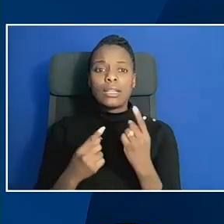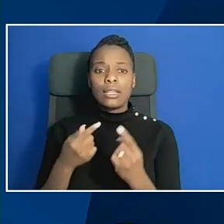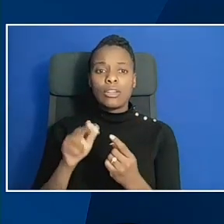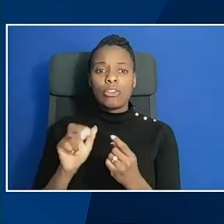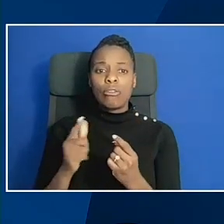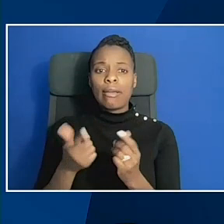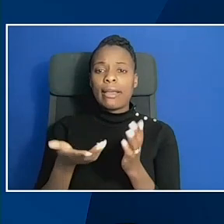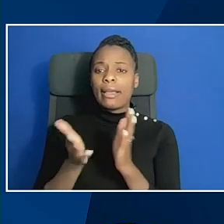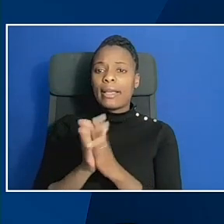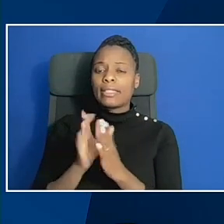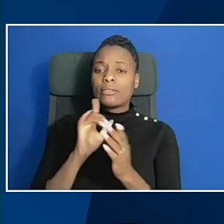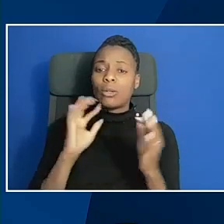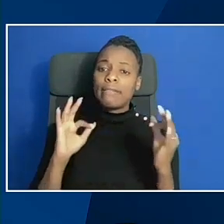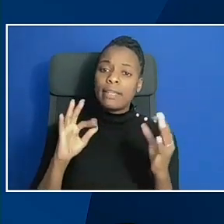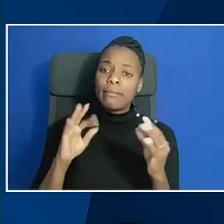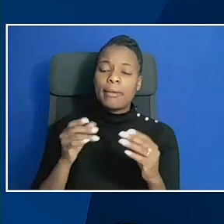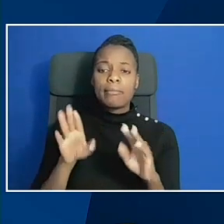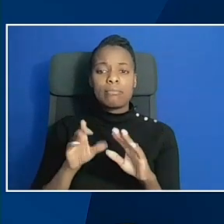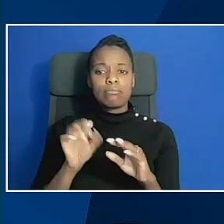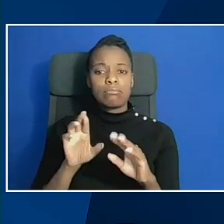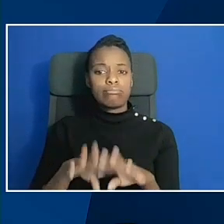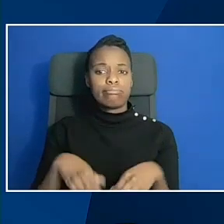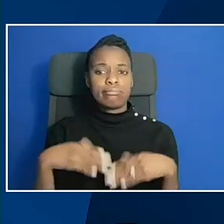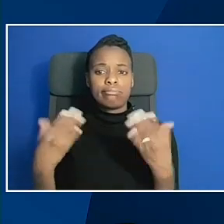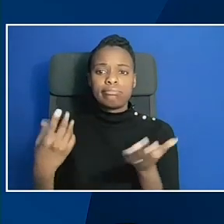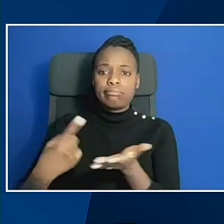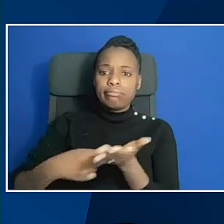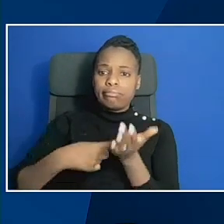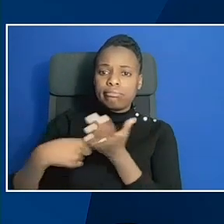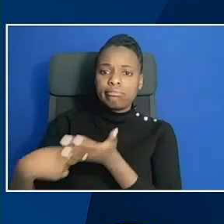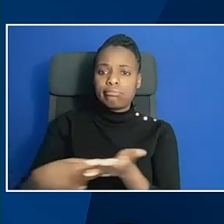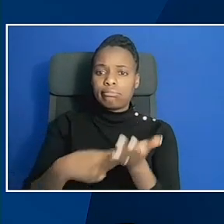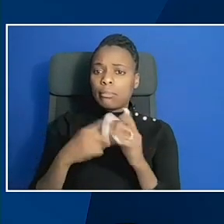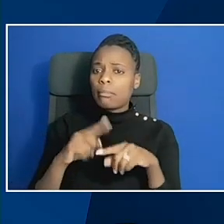that's an open conversation. But I would like to better understand, I guess, from the Department's perspective,